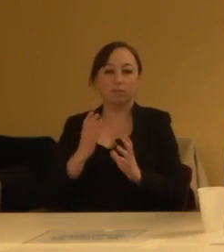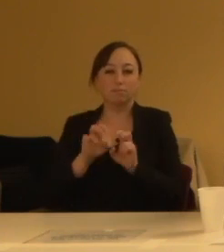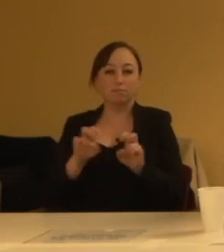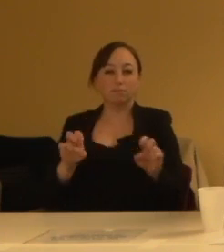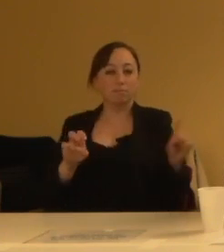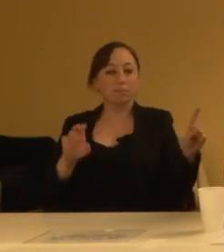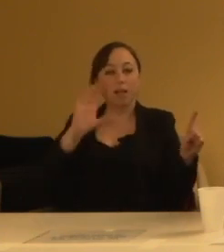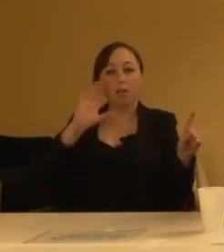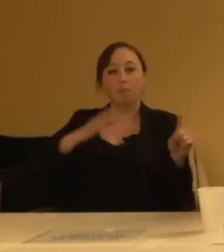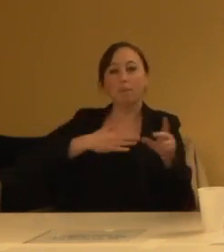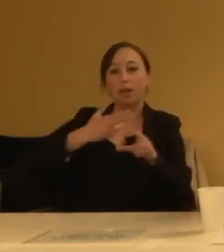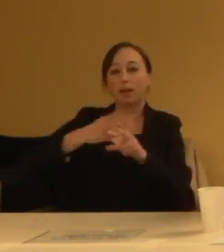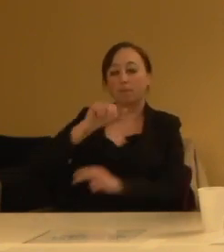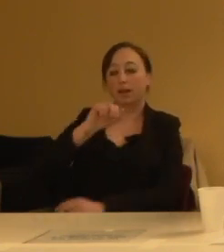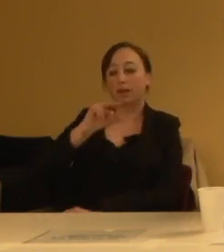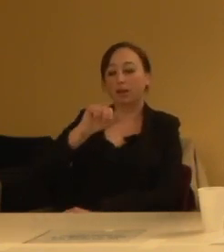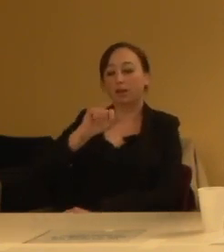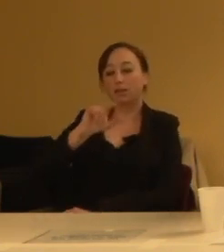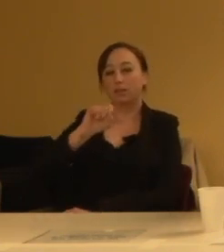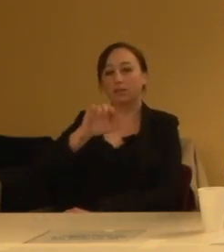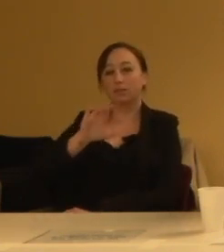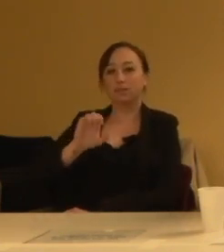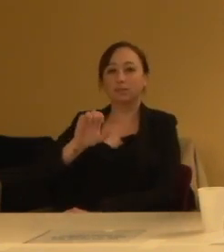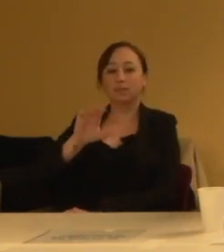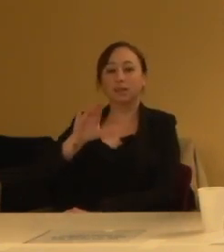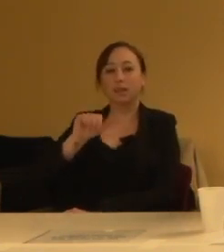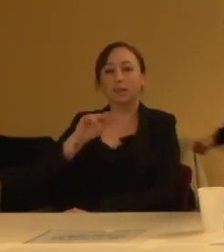Hello, my name is Analise Kane, and I'm one of the MFA playwrights.